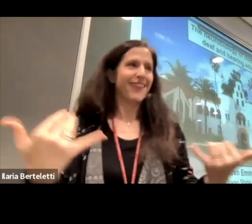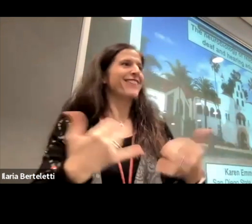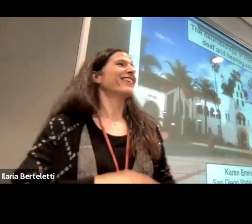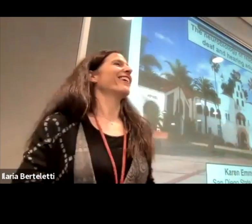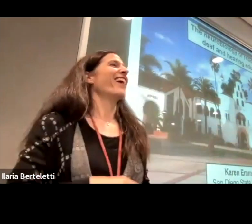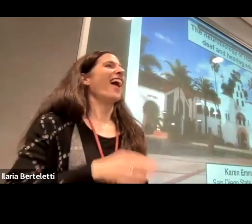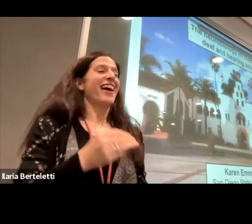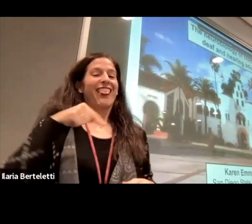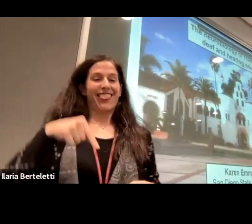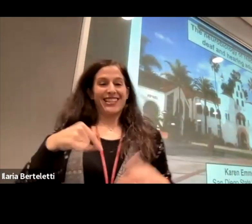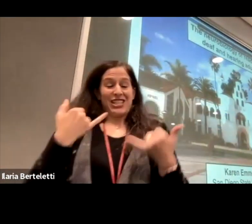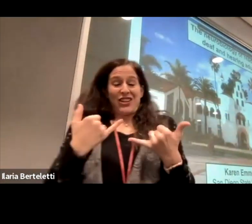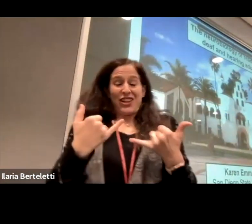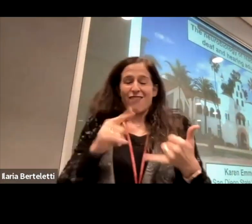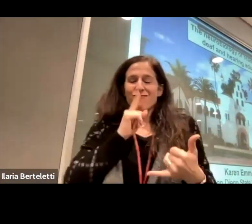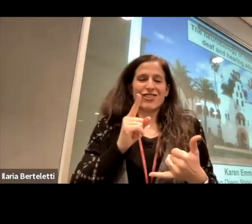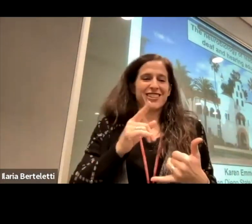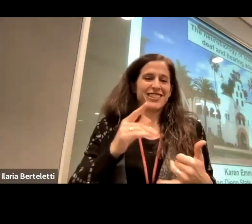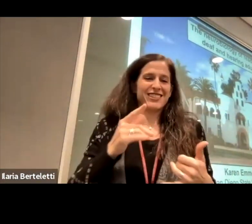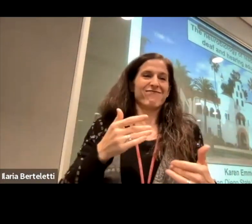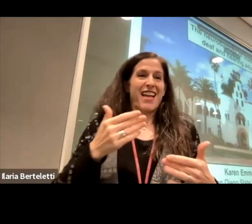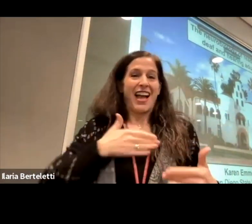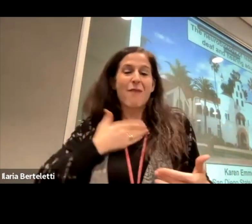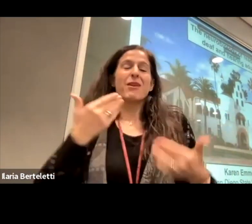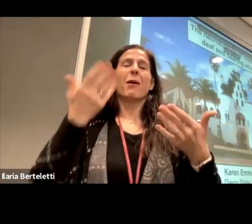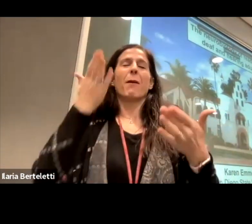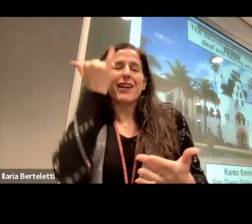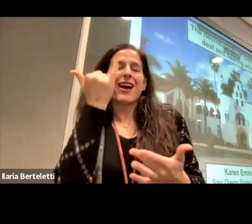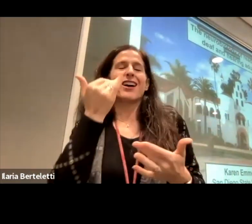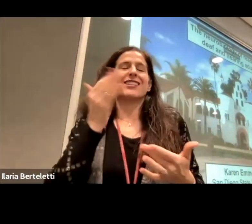I am glad that our lecturer is present again today, after the all virtual because of COVID.